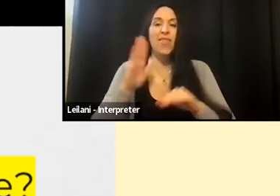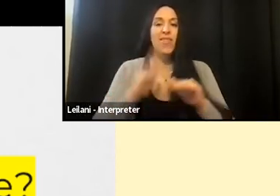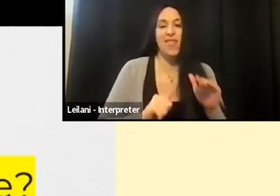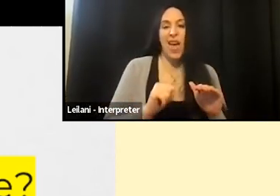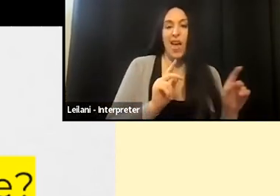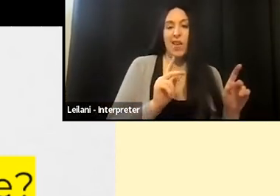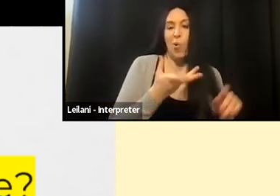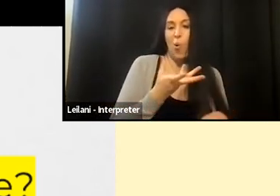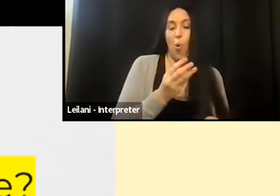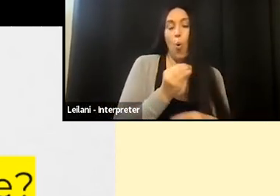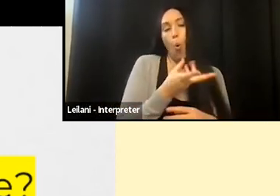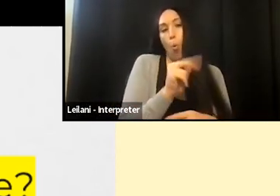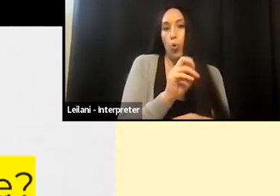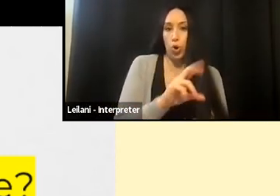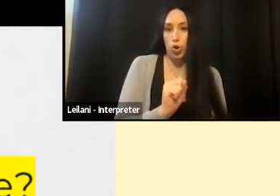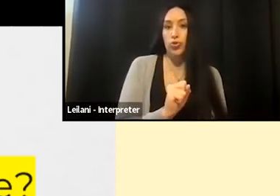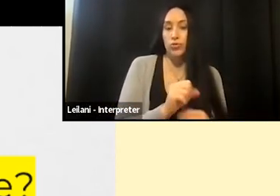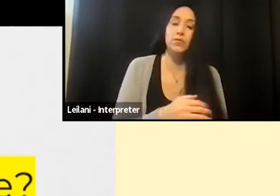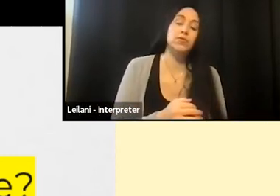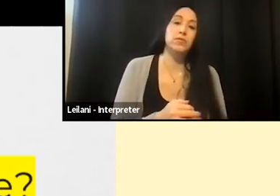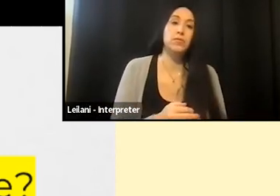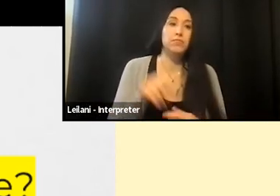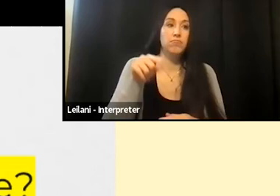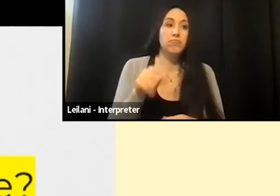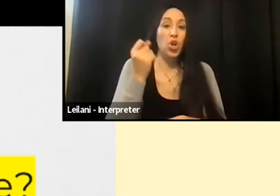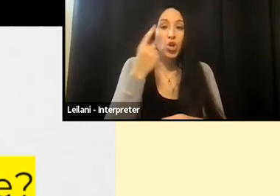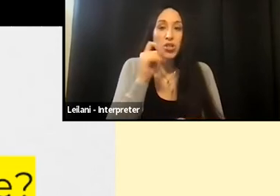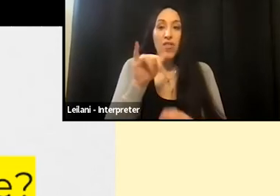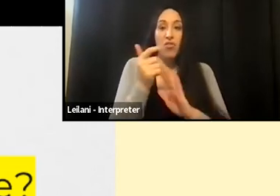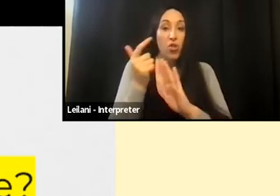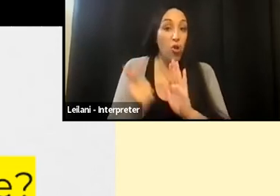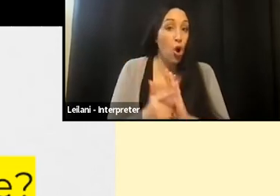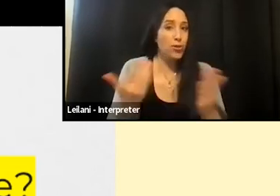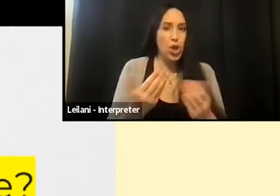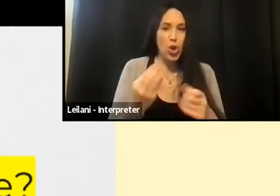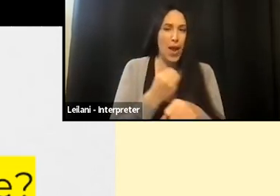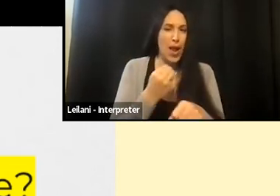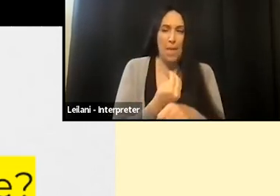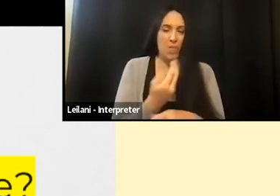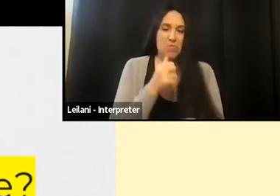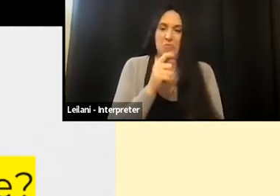in terms of developments, in terms of protections, don't really seem to be attending to the needs